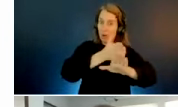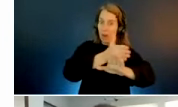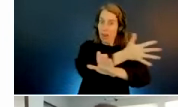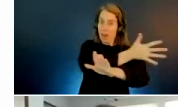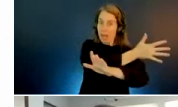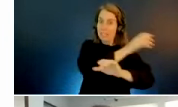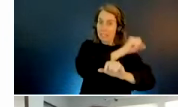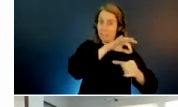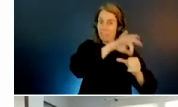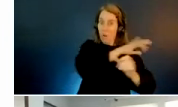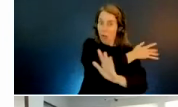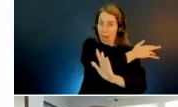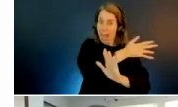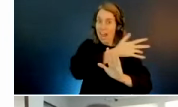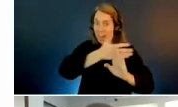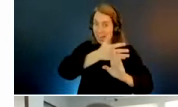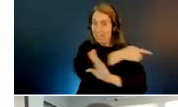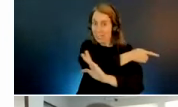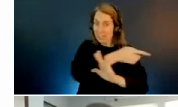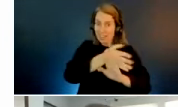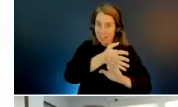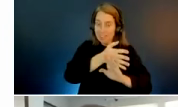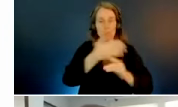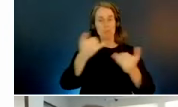and that was a special dispensation that was due to Covid